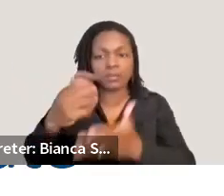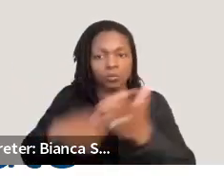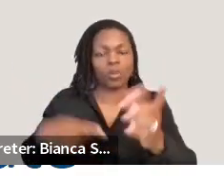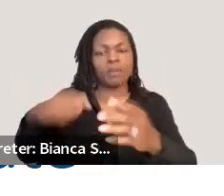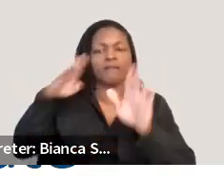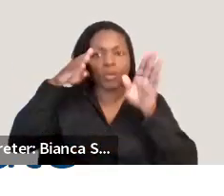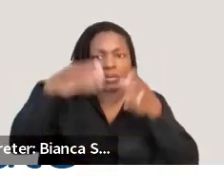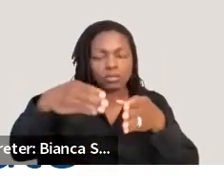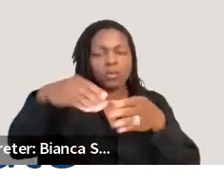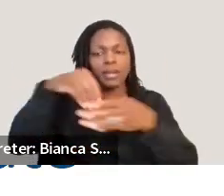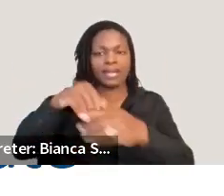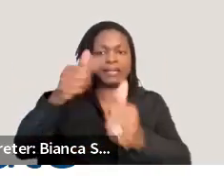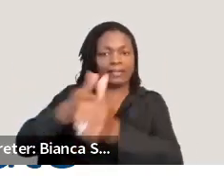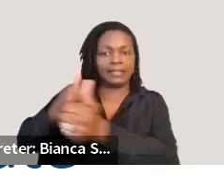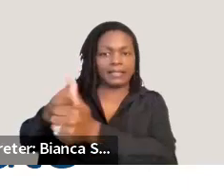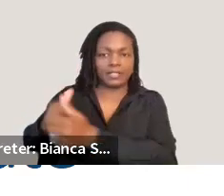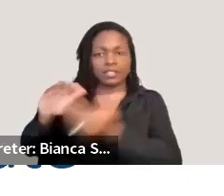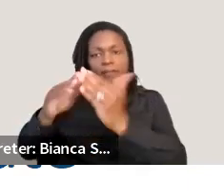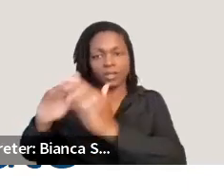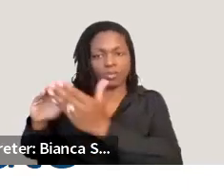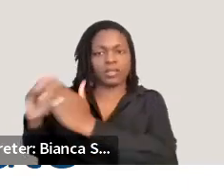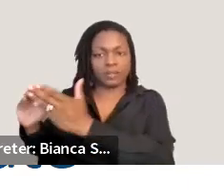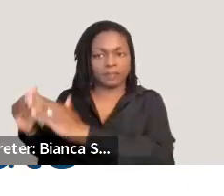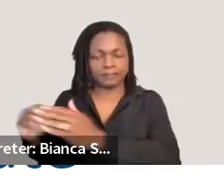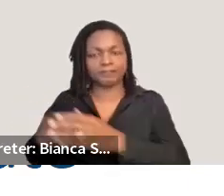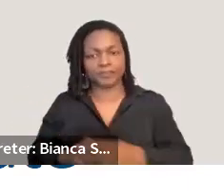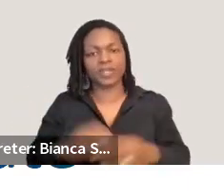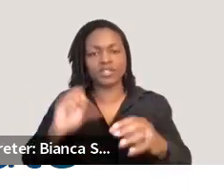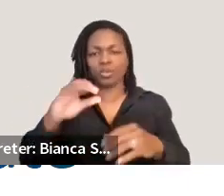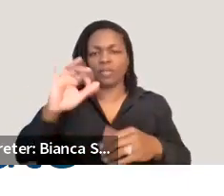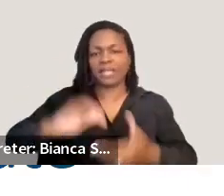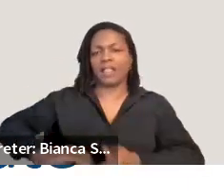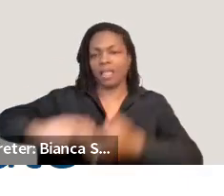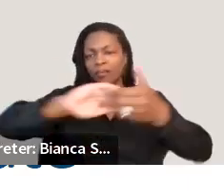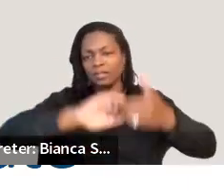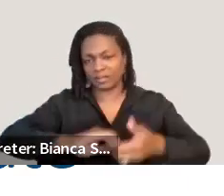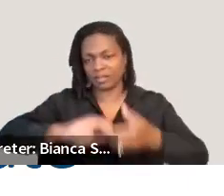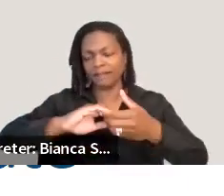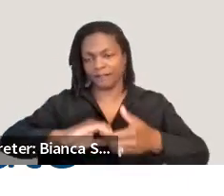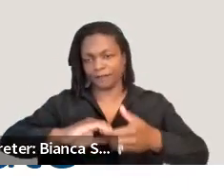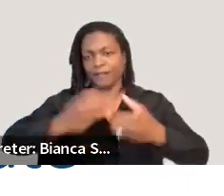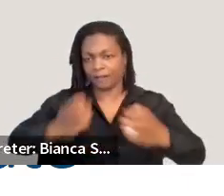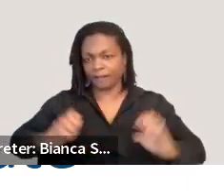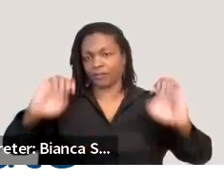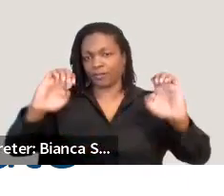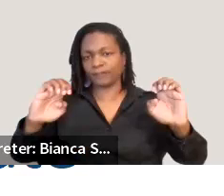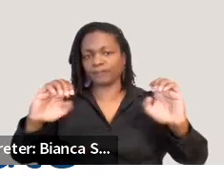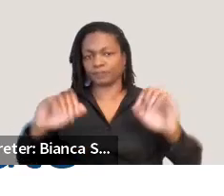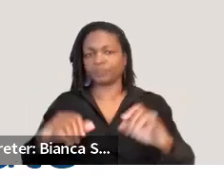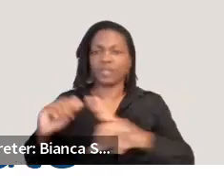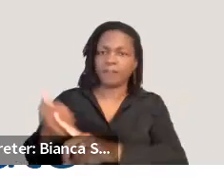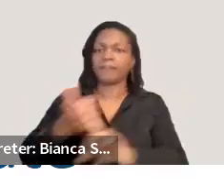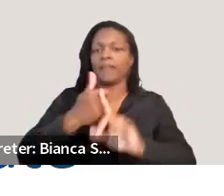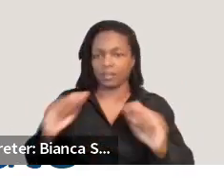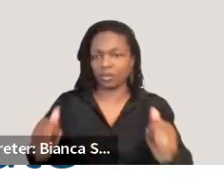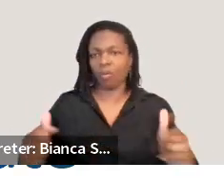So it's a collaborative effort, you know, collective impact. And we use that to help develop the strategies, objectives and goals.